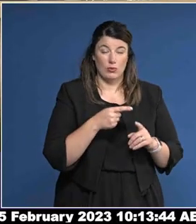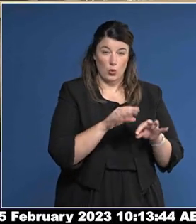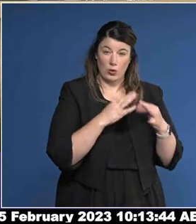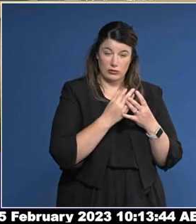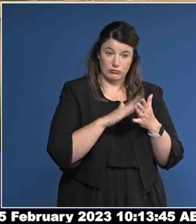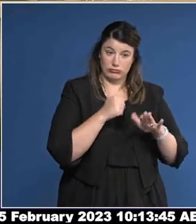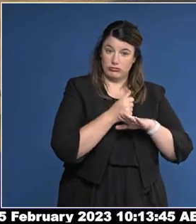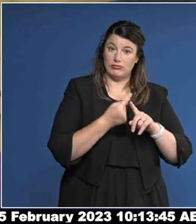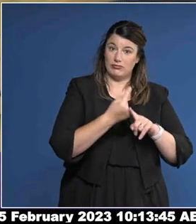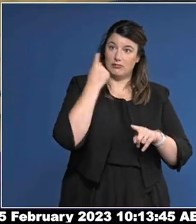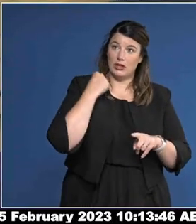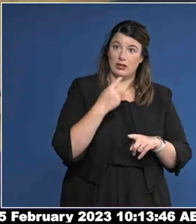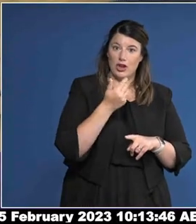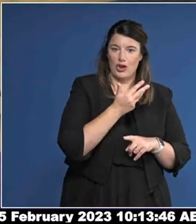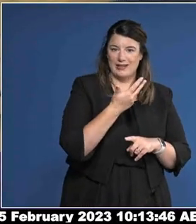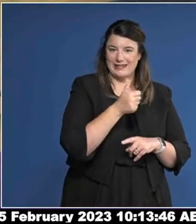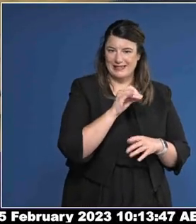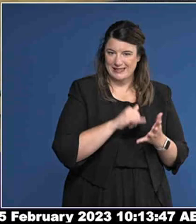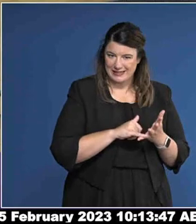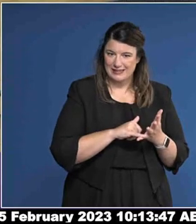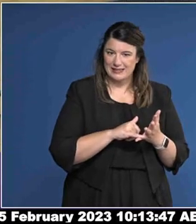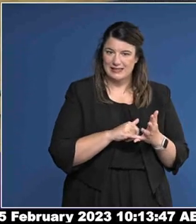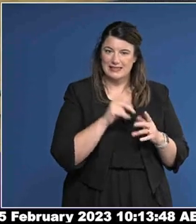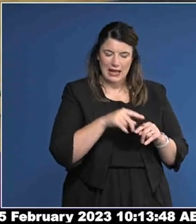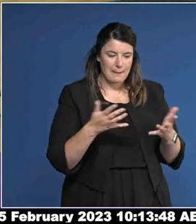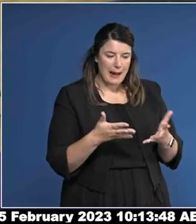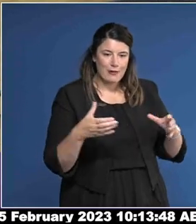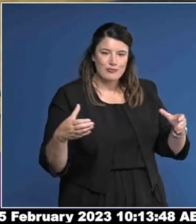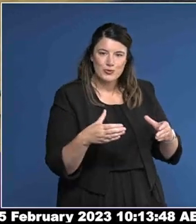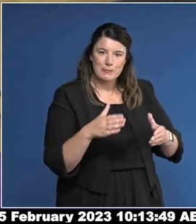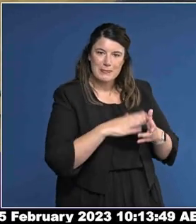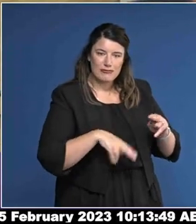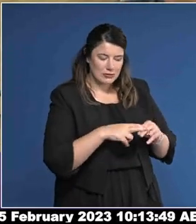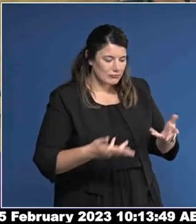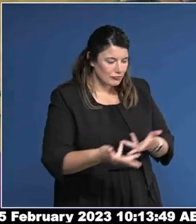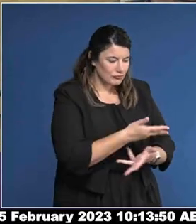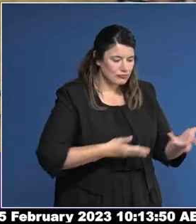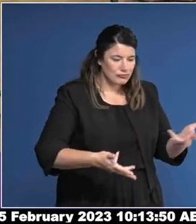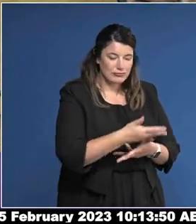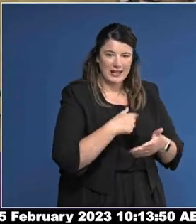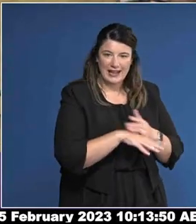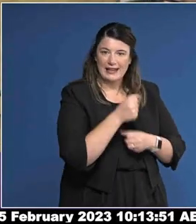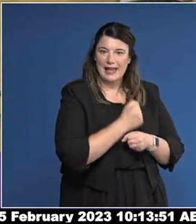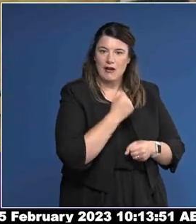parents who started a playgroup for their children in a garage. Is that right? MS CATTACH: Correct. MS EASTMAN: And the parents believed that there